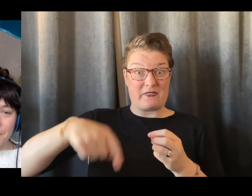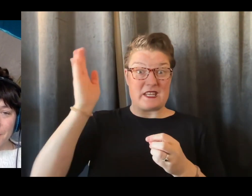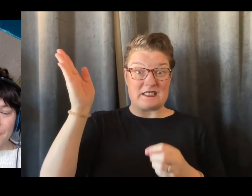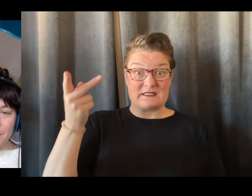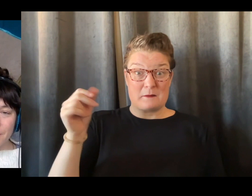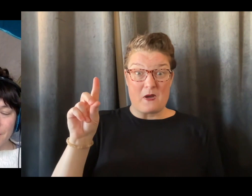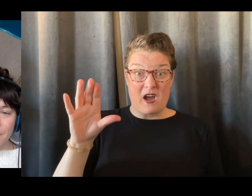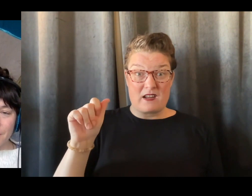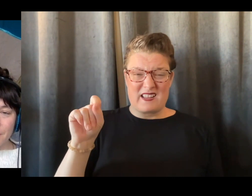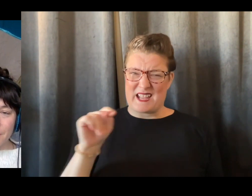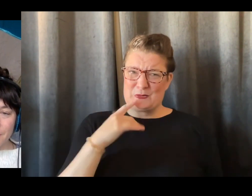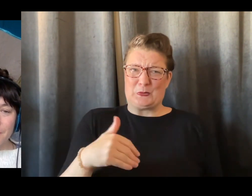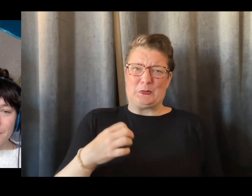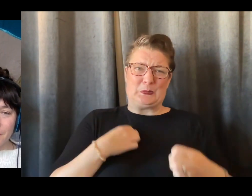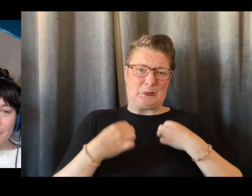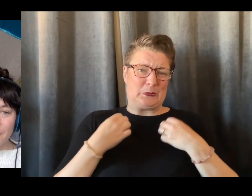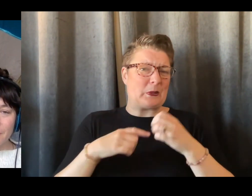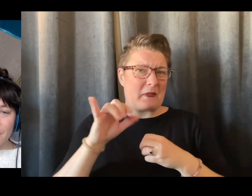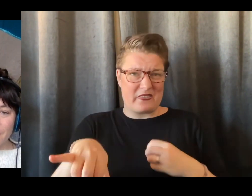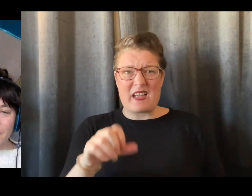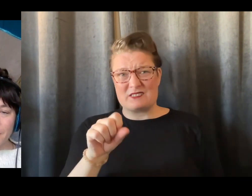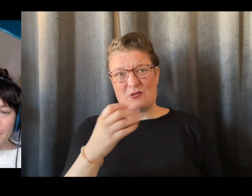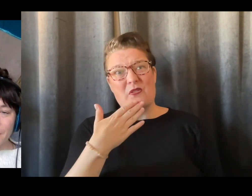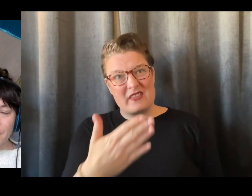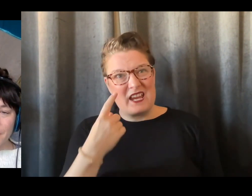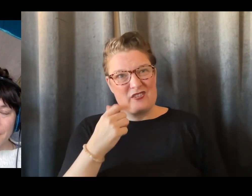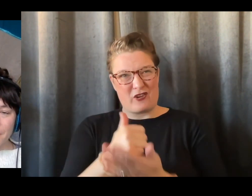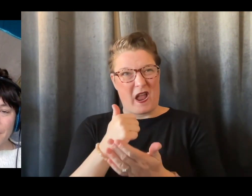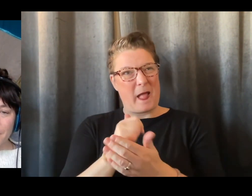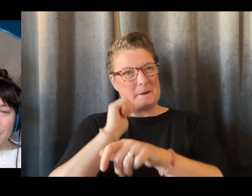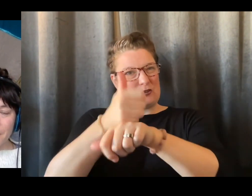So thank you for helping hold this space for that there are so many kinds